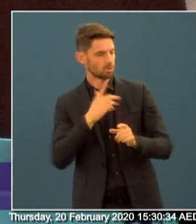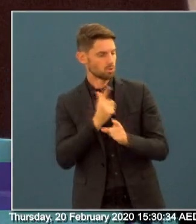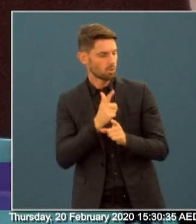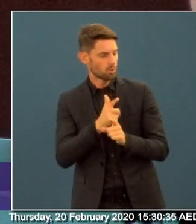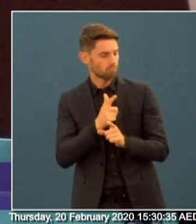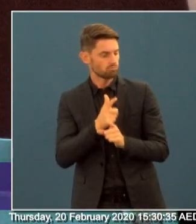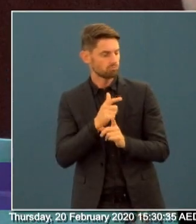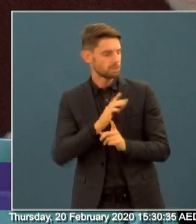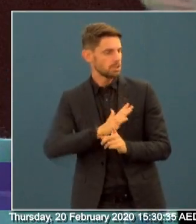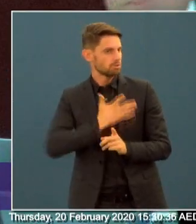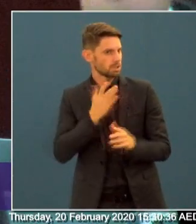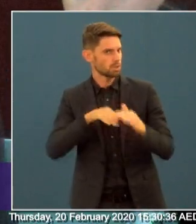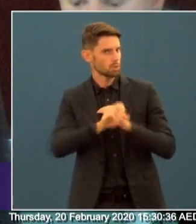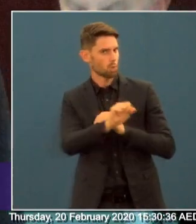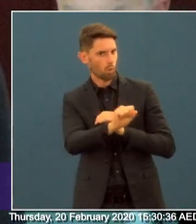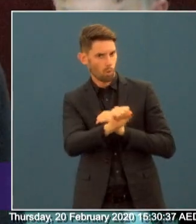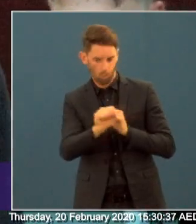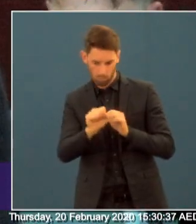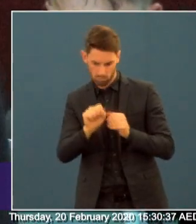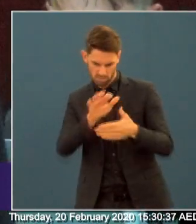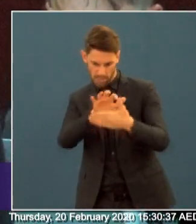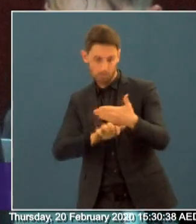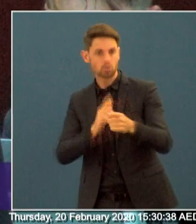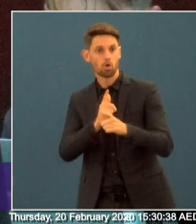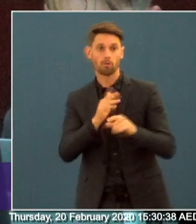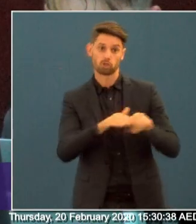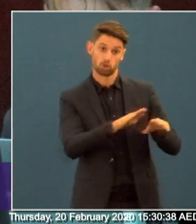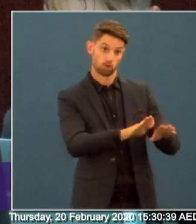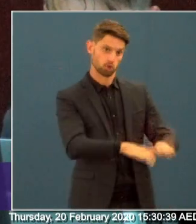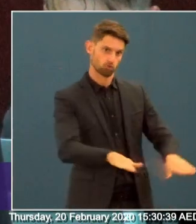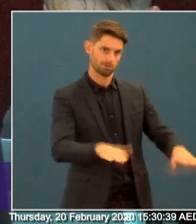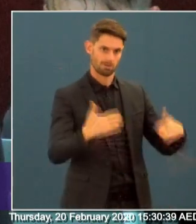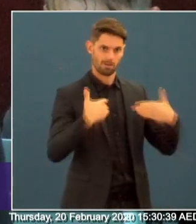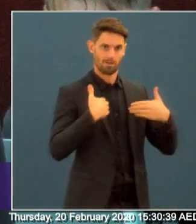your statement, which is paediatric health care, and, in particular,